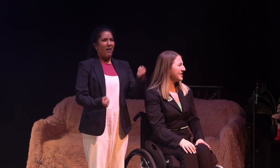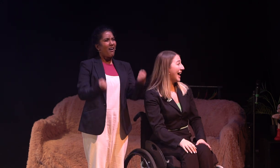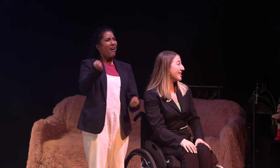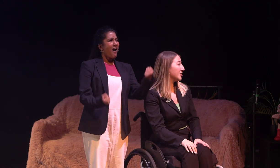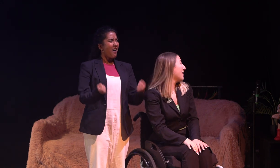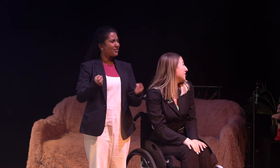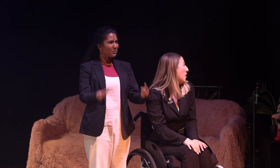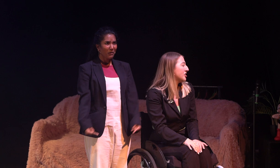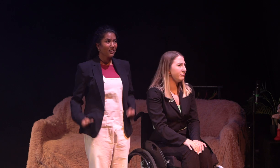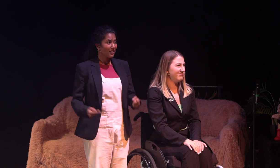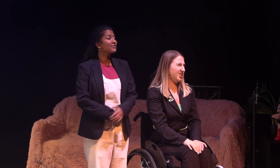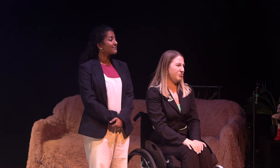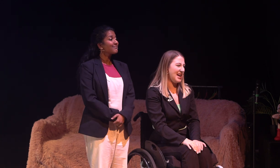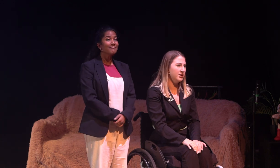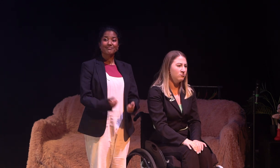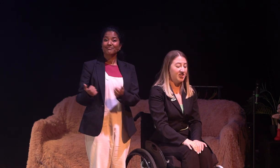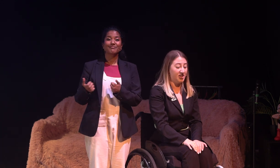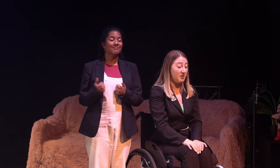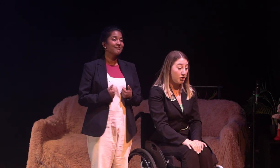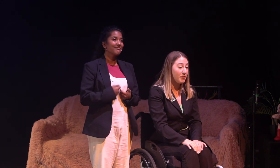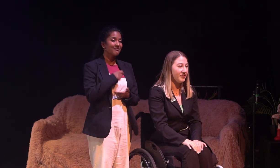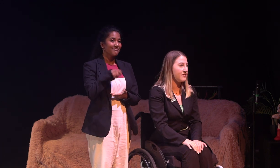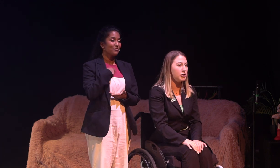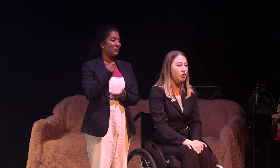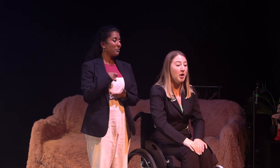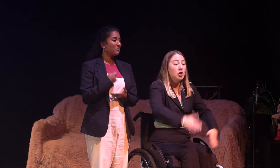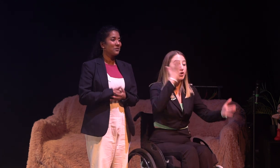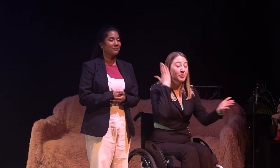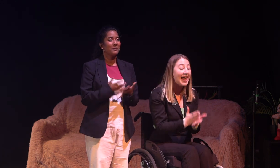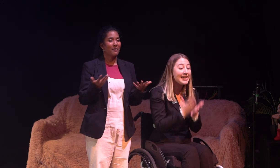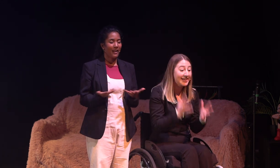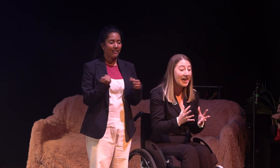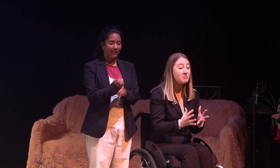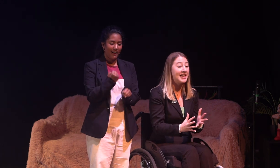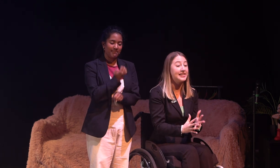and tyres. I just nod and smile and sip me Chewits flavored soup. Just play the game,